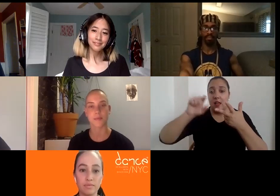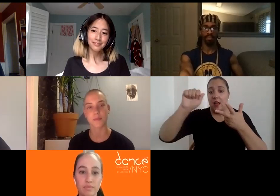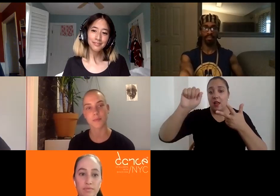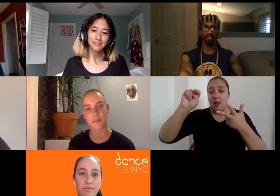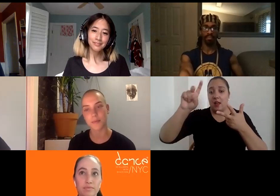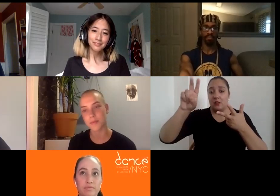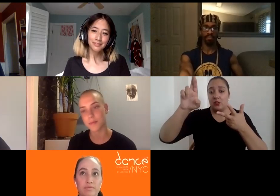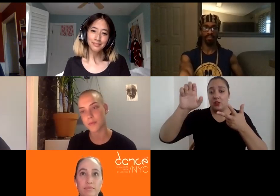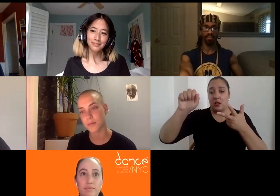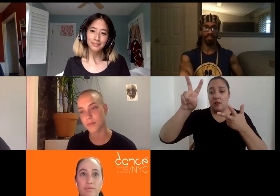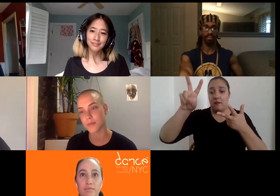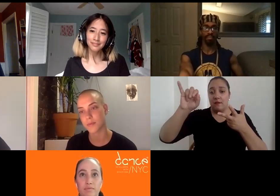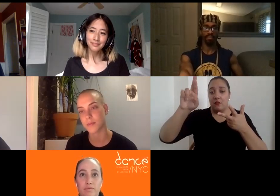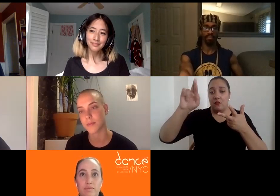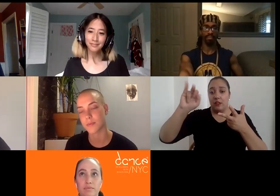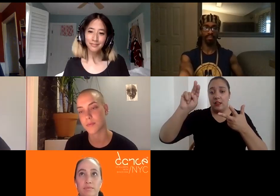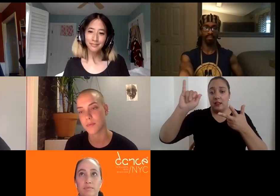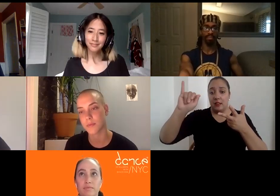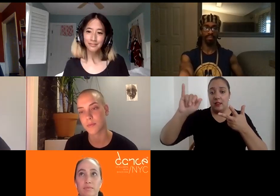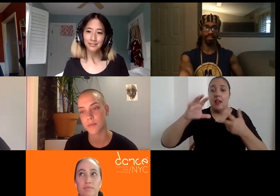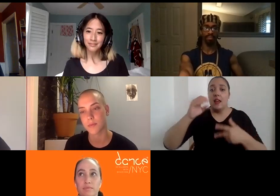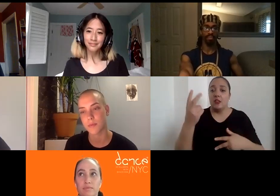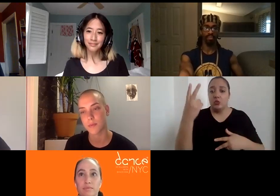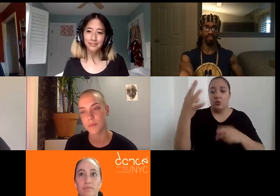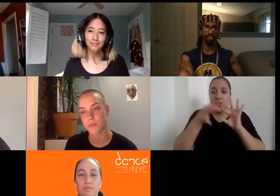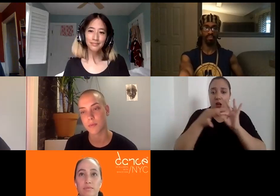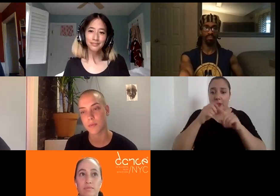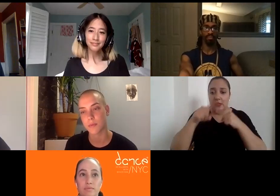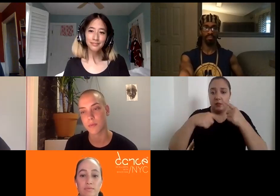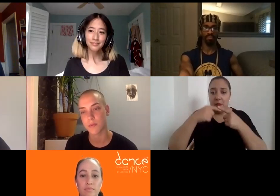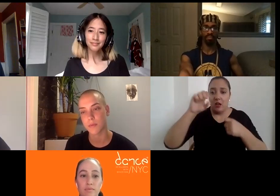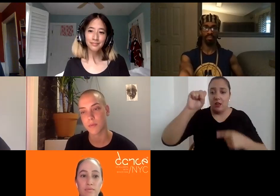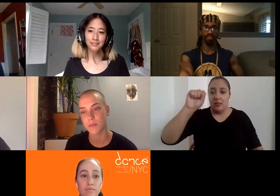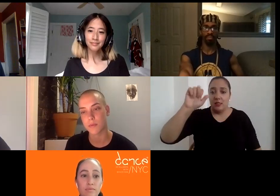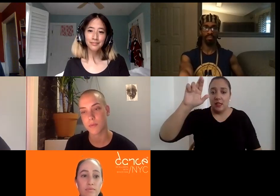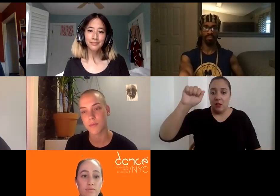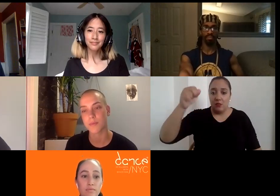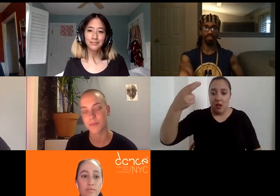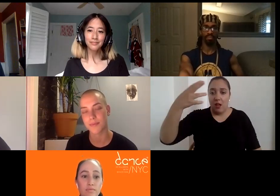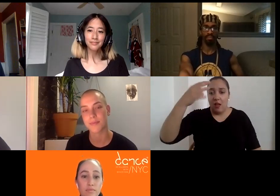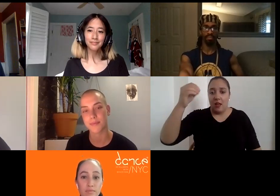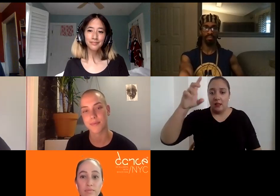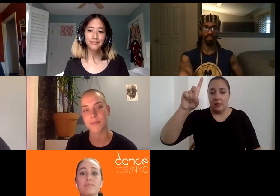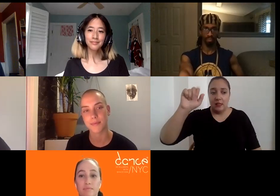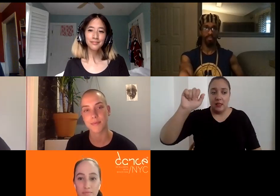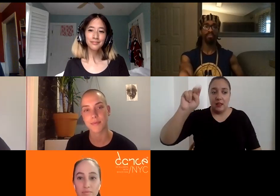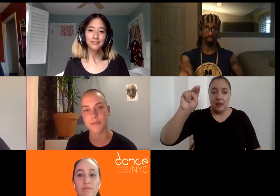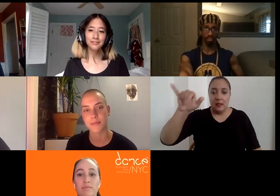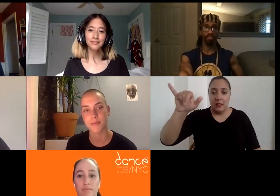Sarah detailer and Danny Torel about honoring Femme women and queer body in street dance and just thanking all